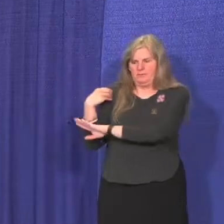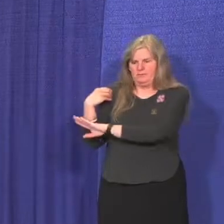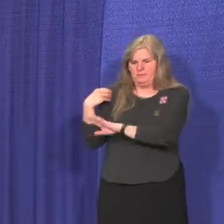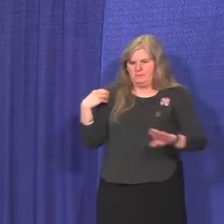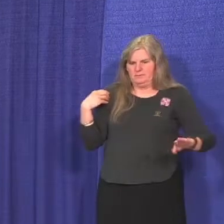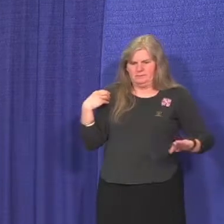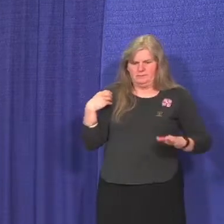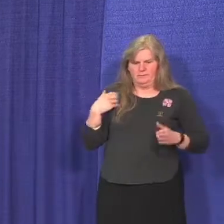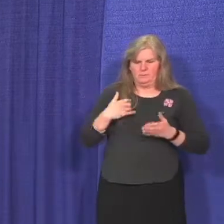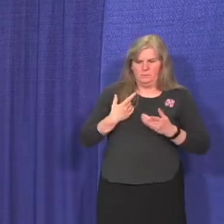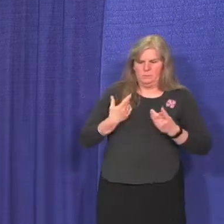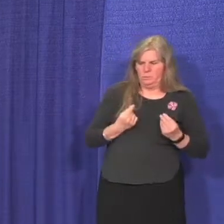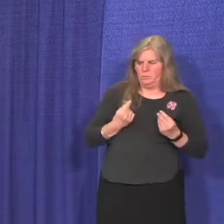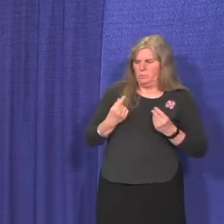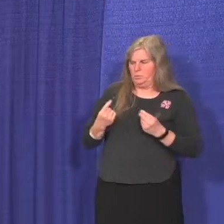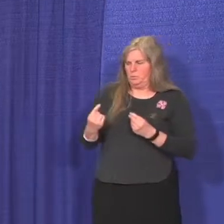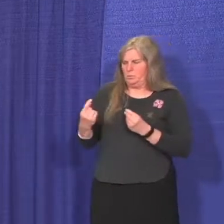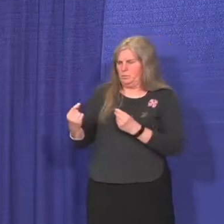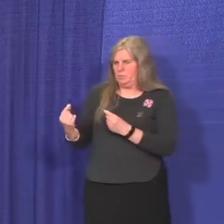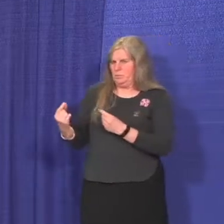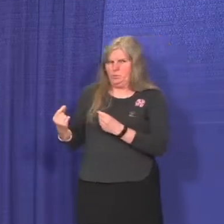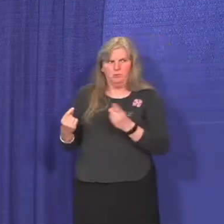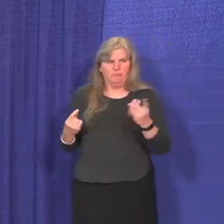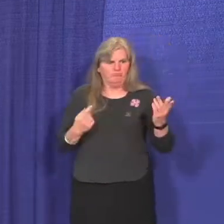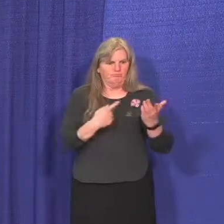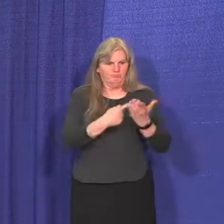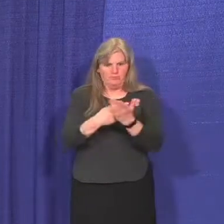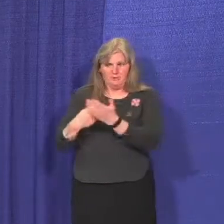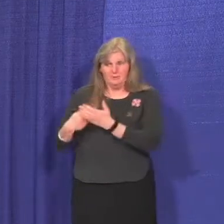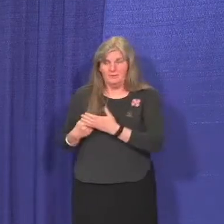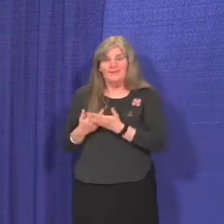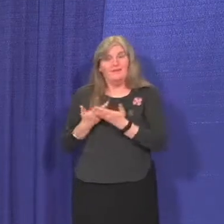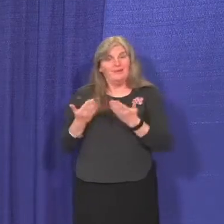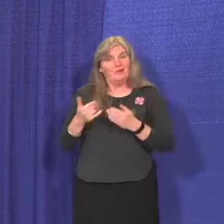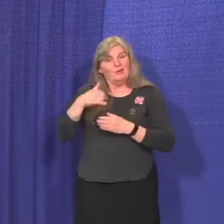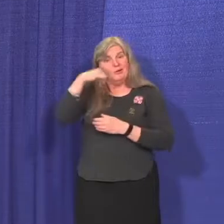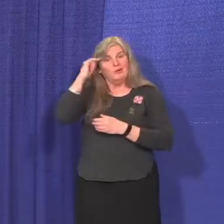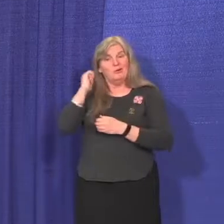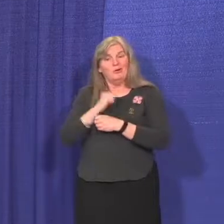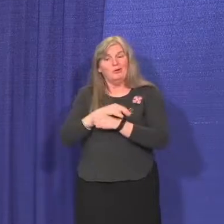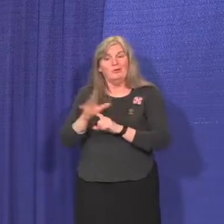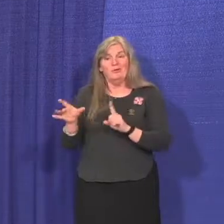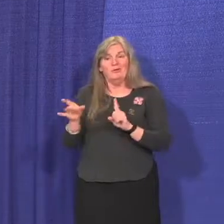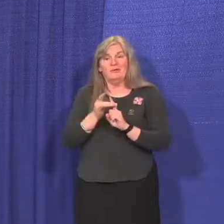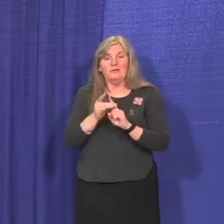different changes to our current procedures.